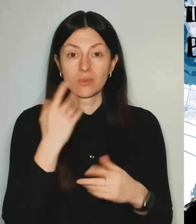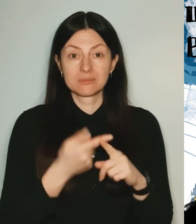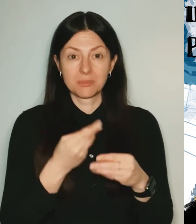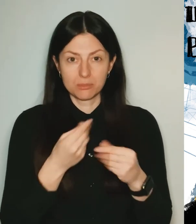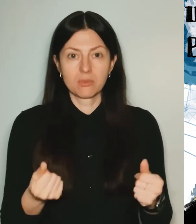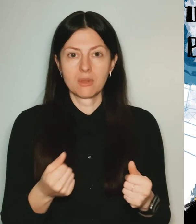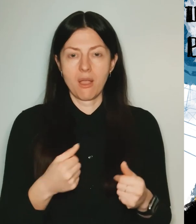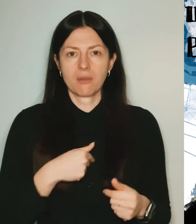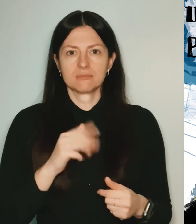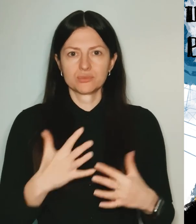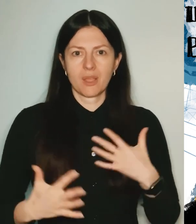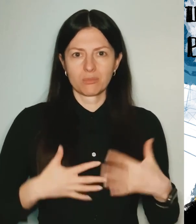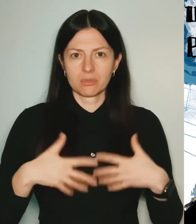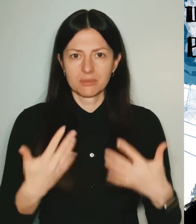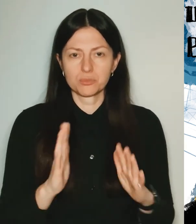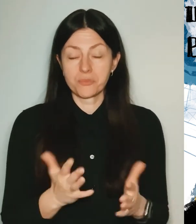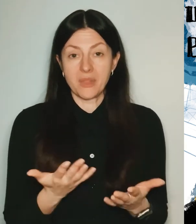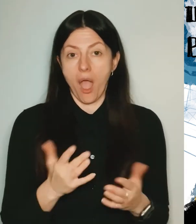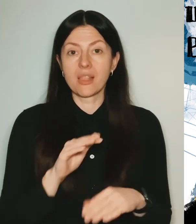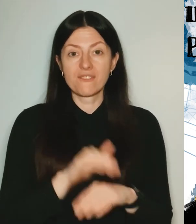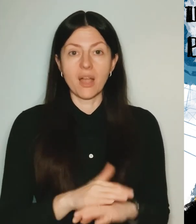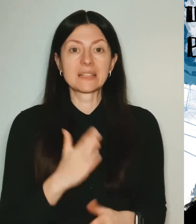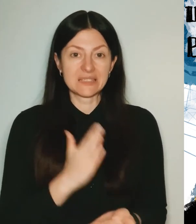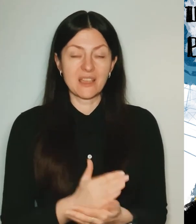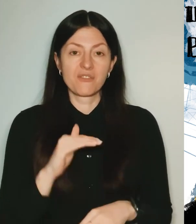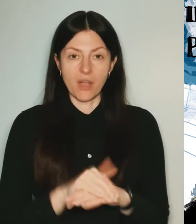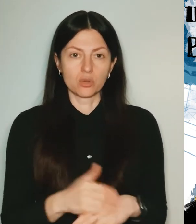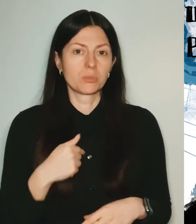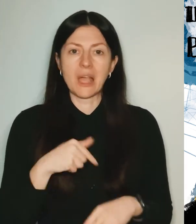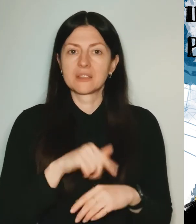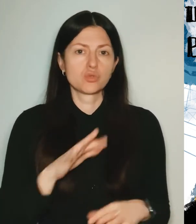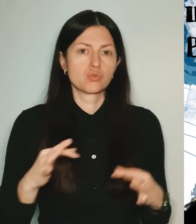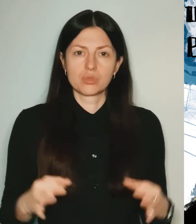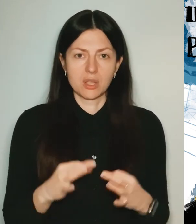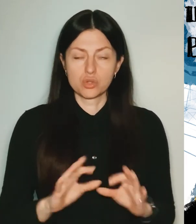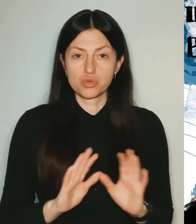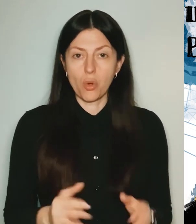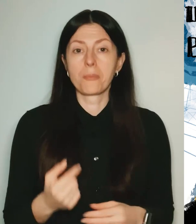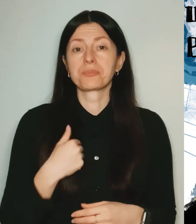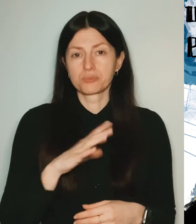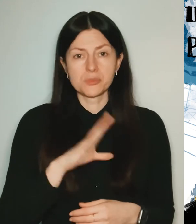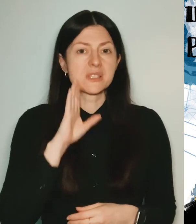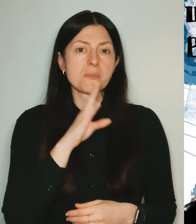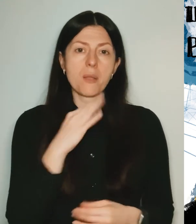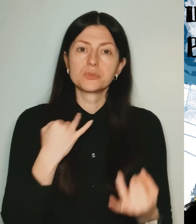But the fact is I did not feel anything. We talked about the war with my mom before.